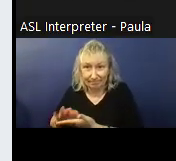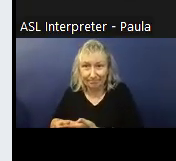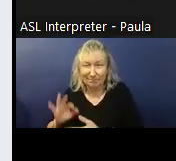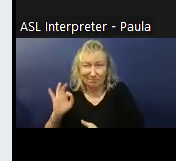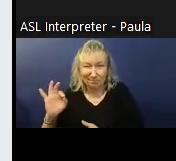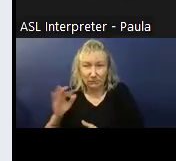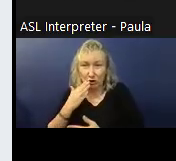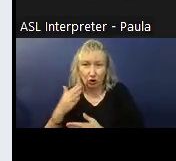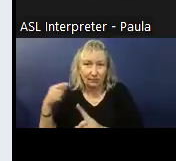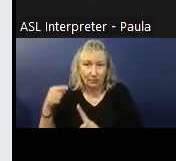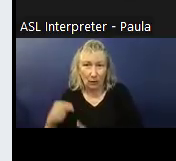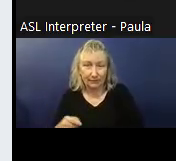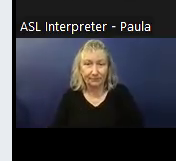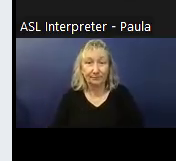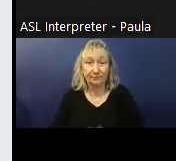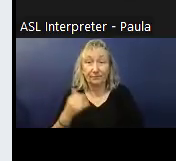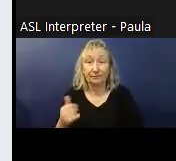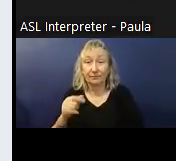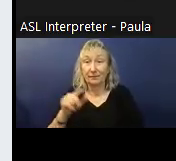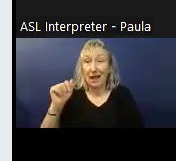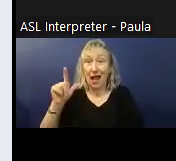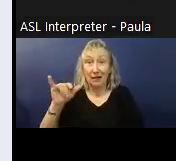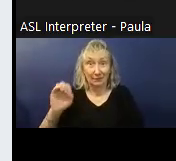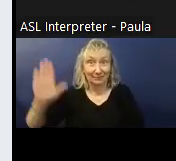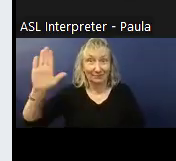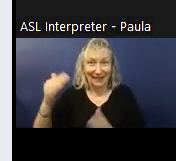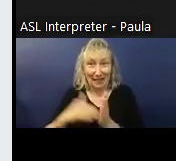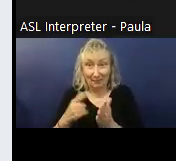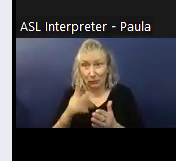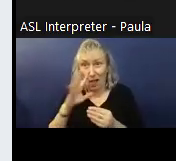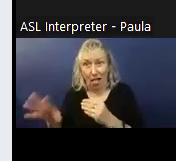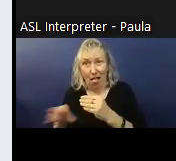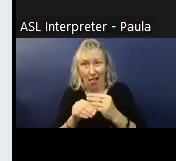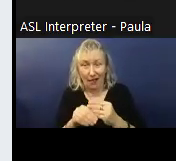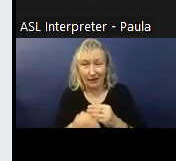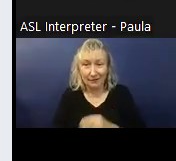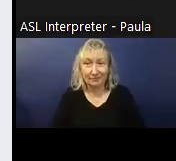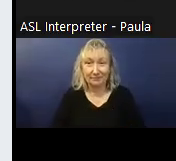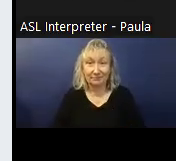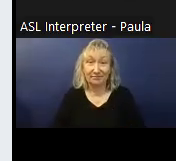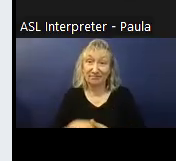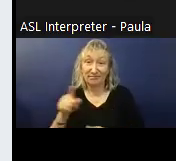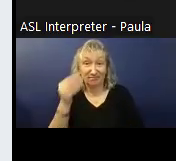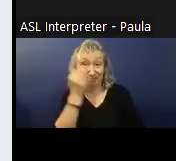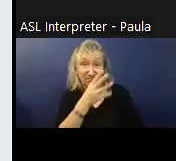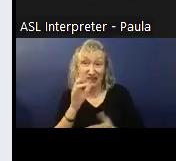I see Alice's hand up, so maybe she'll add on to this 'cause if that's standard operating procedure, you know,